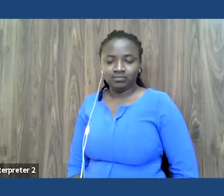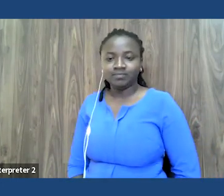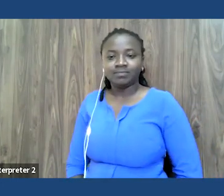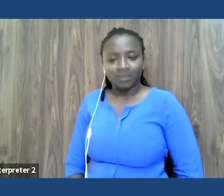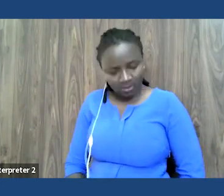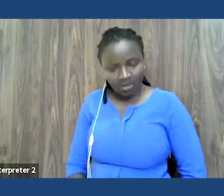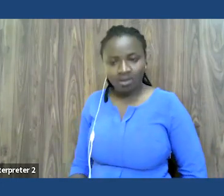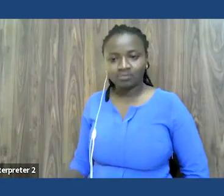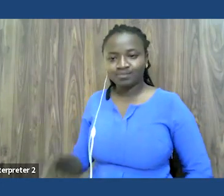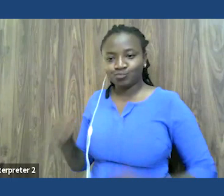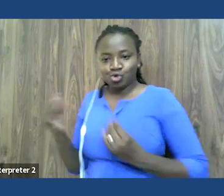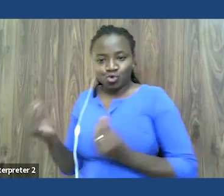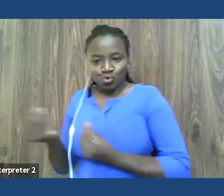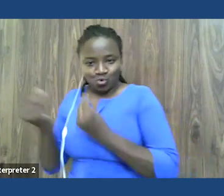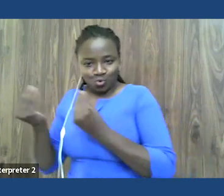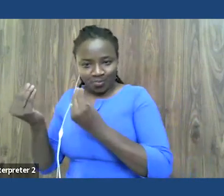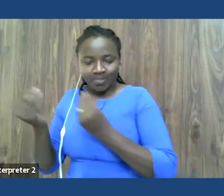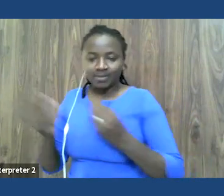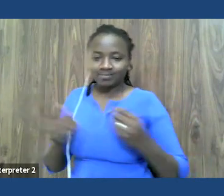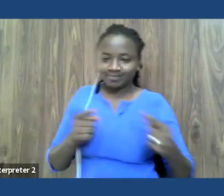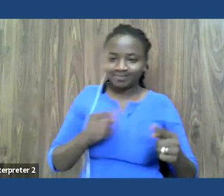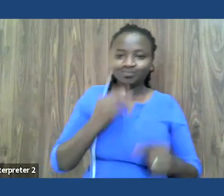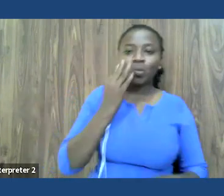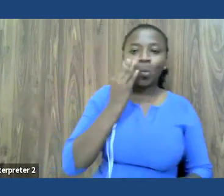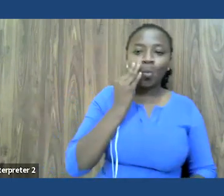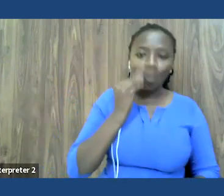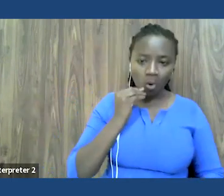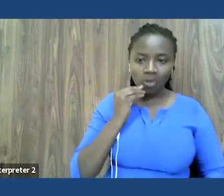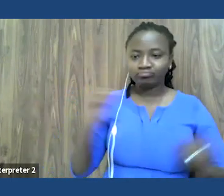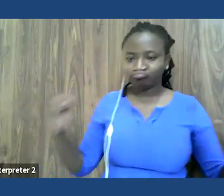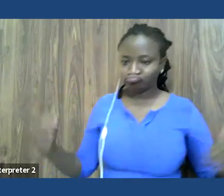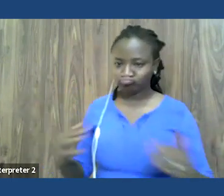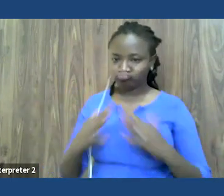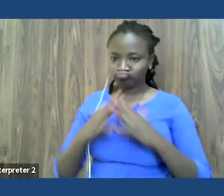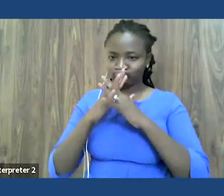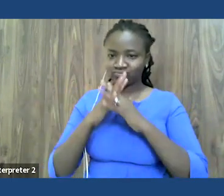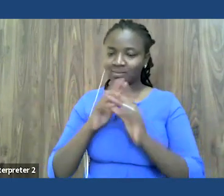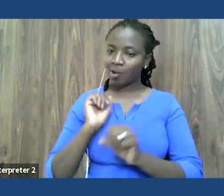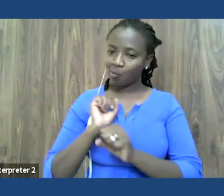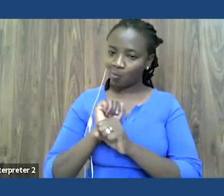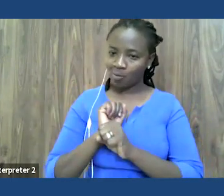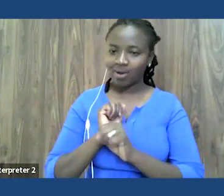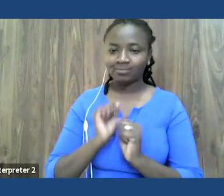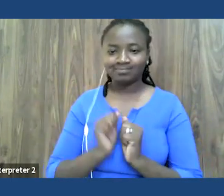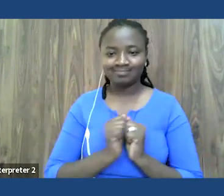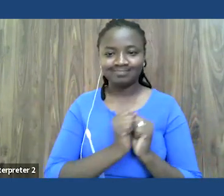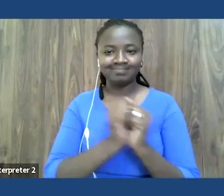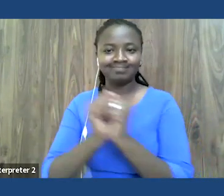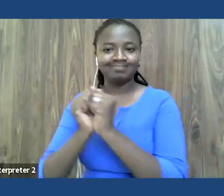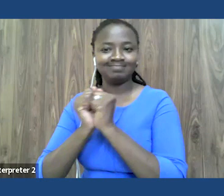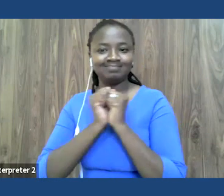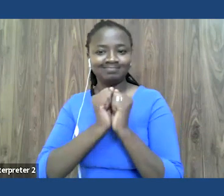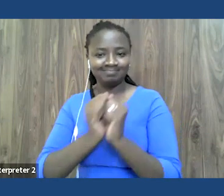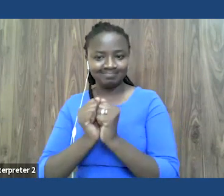Having a culture much respect can coexist along with these really insidious, deeply